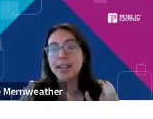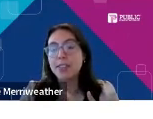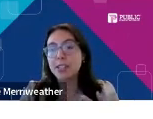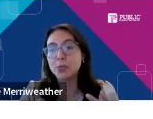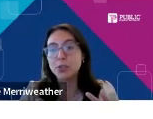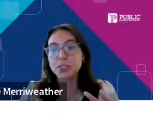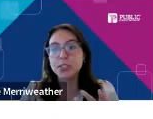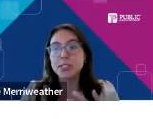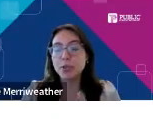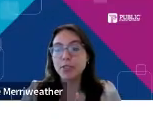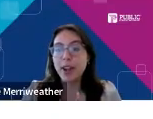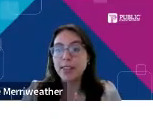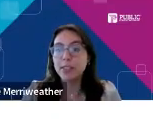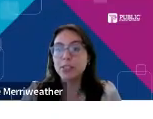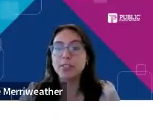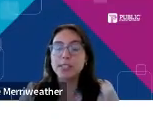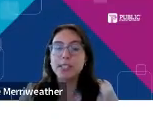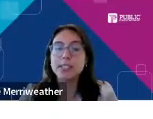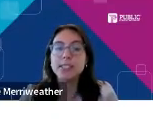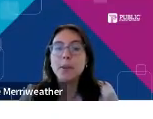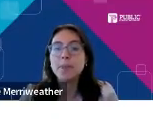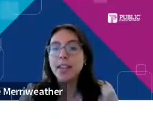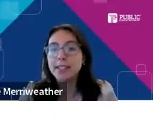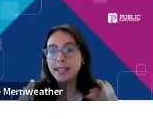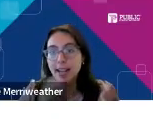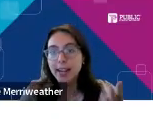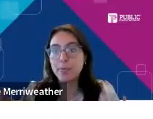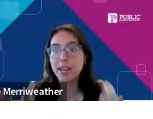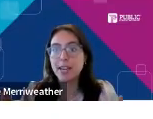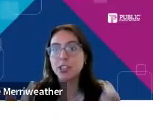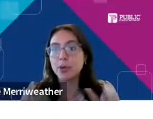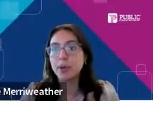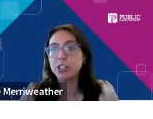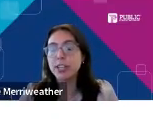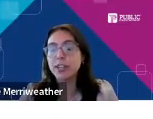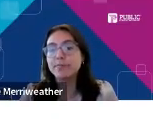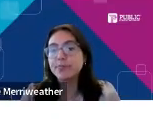individuals to provide their services and to kind of manage their budget.